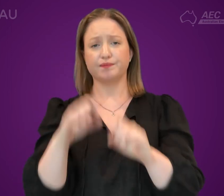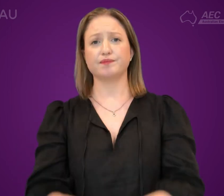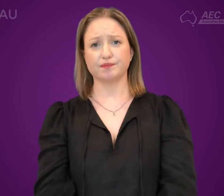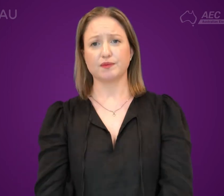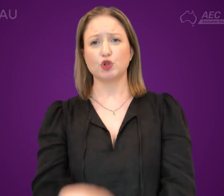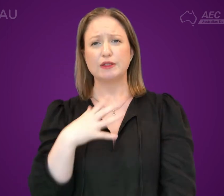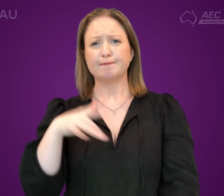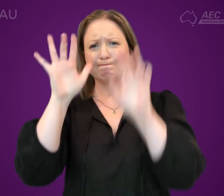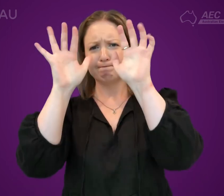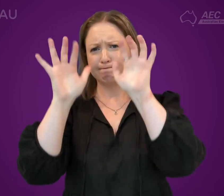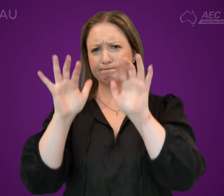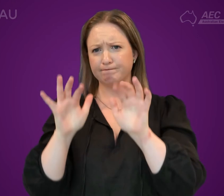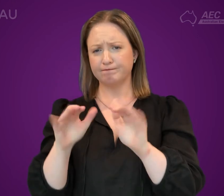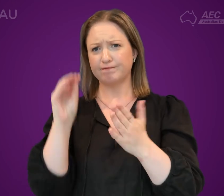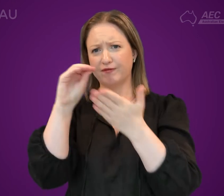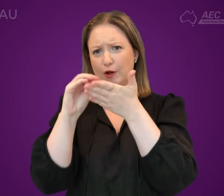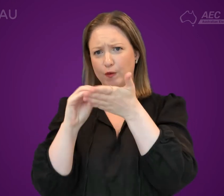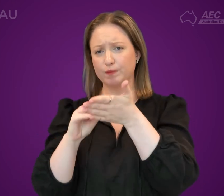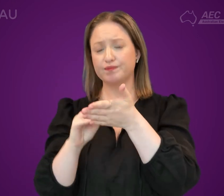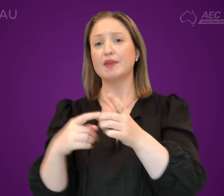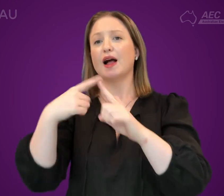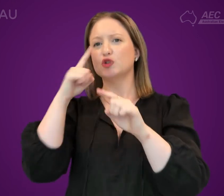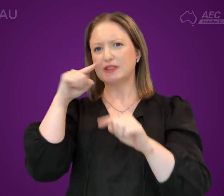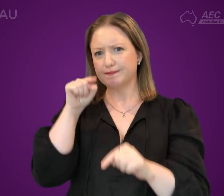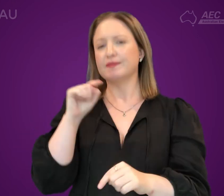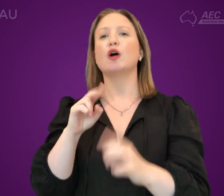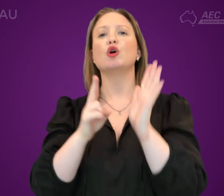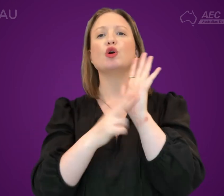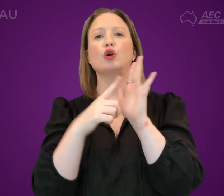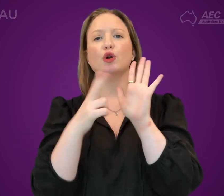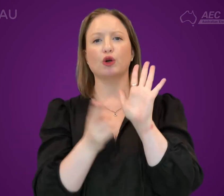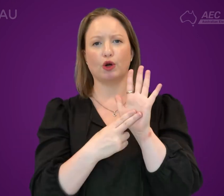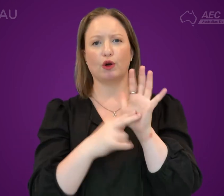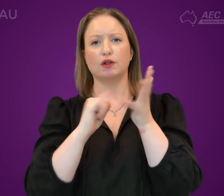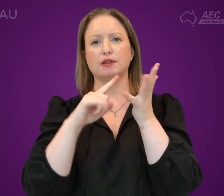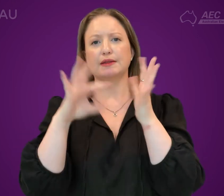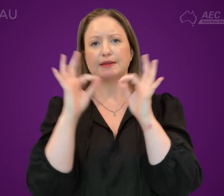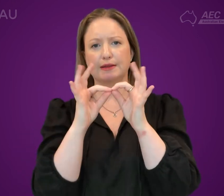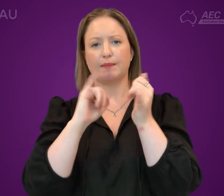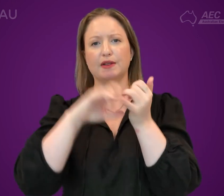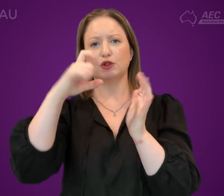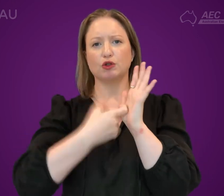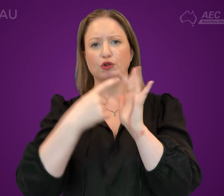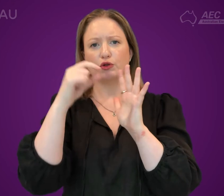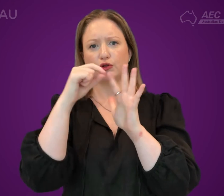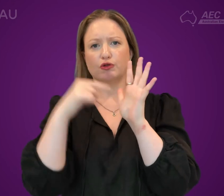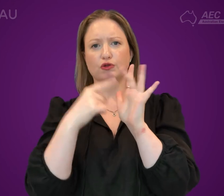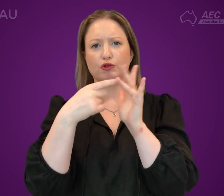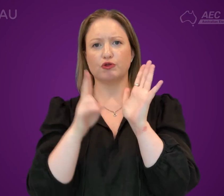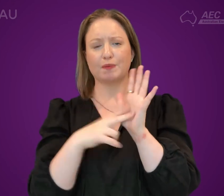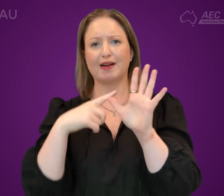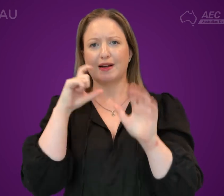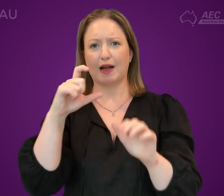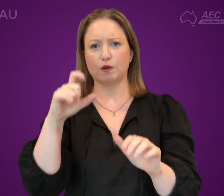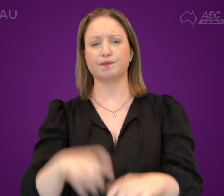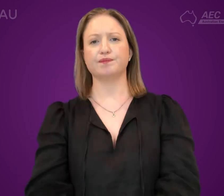just sign up for a “Non-subscription account”